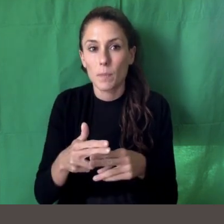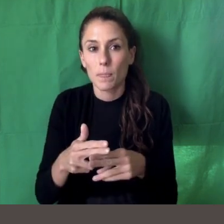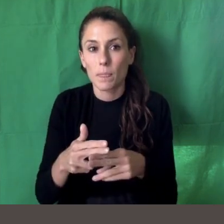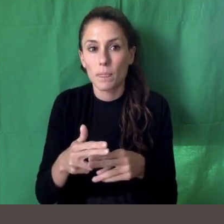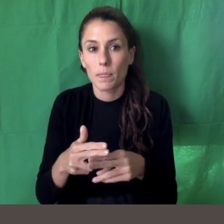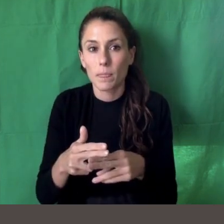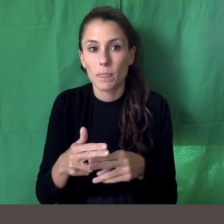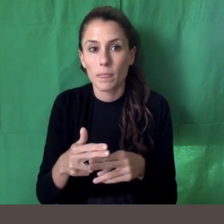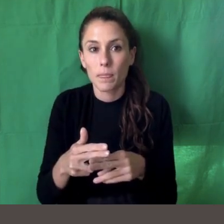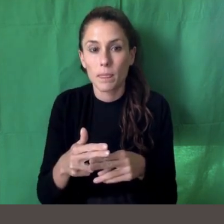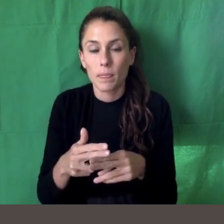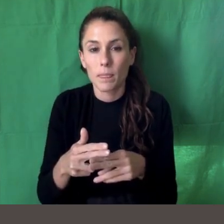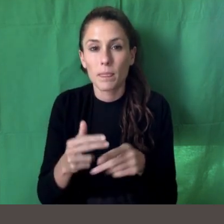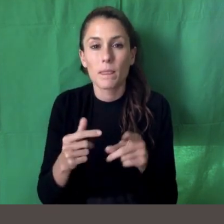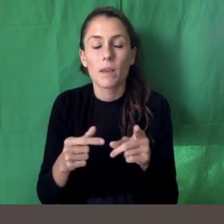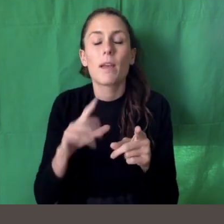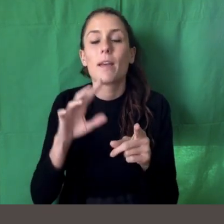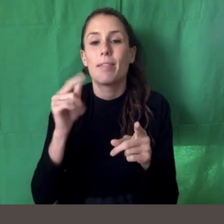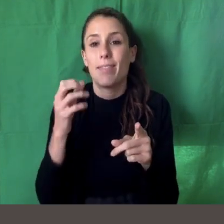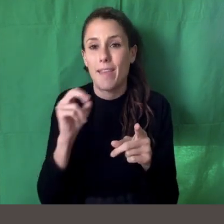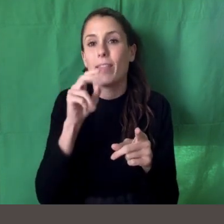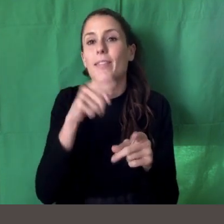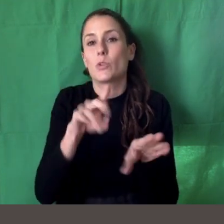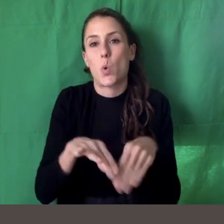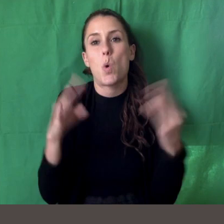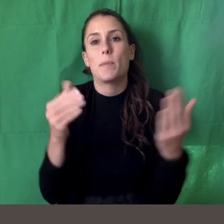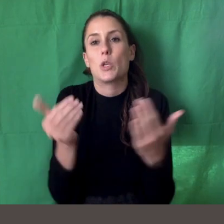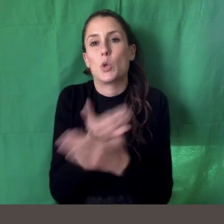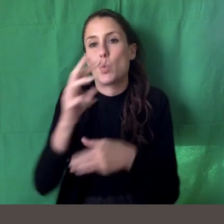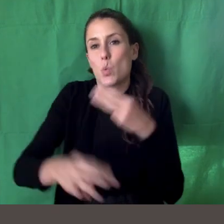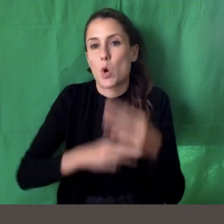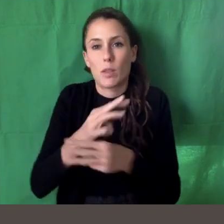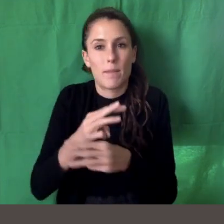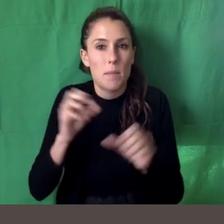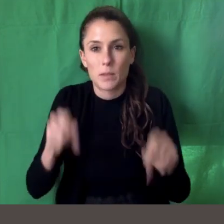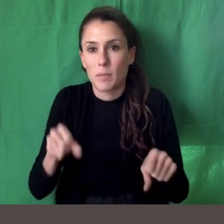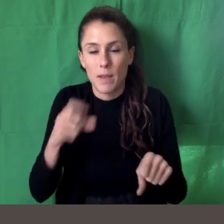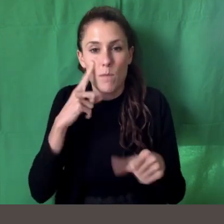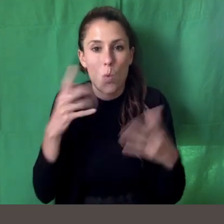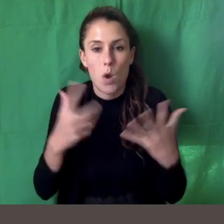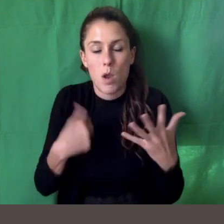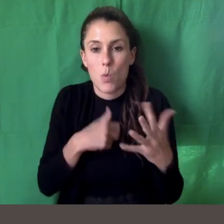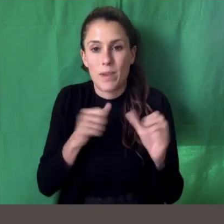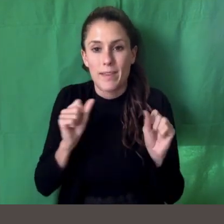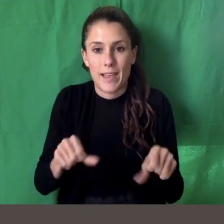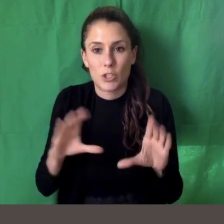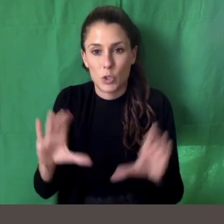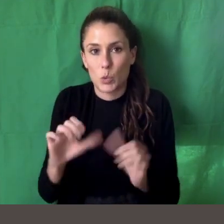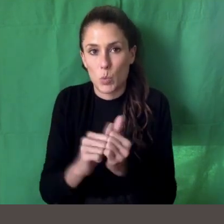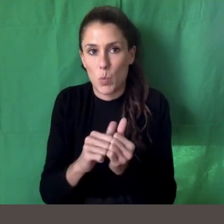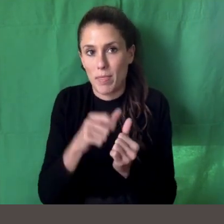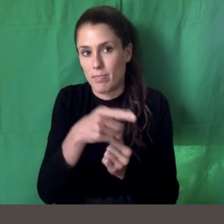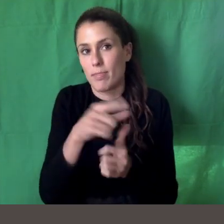calls and then this opens up a whole new world of possibilities in terms of what we can do